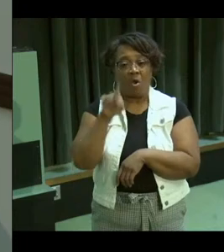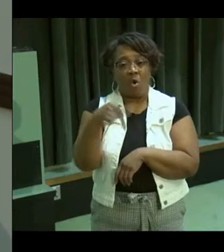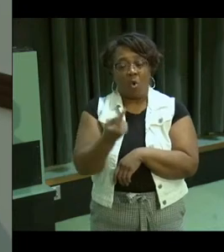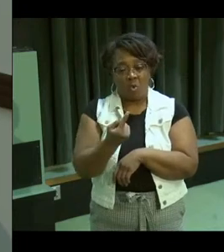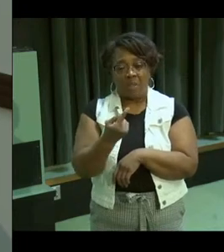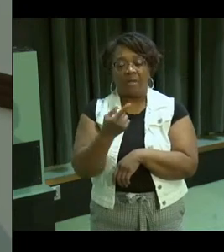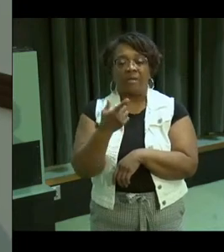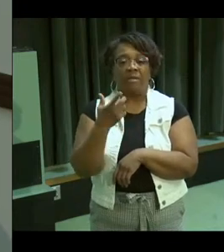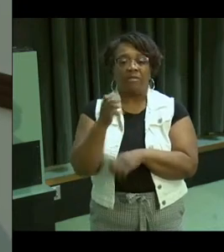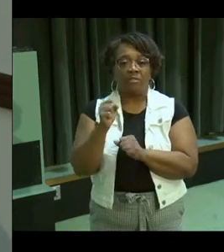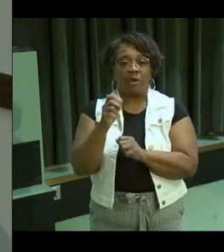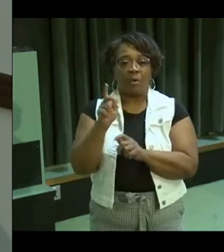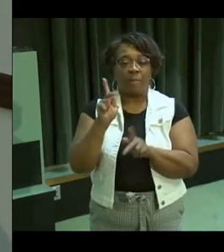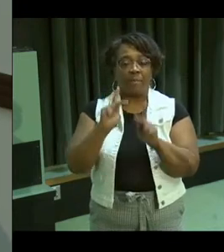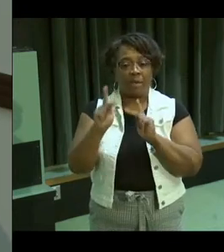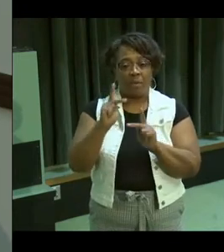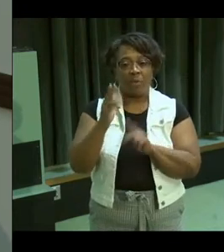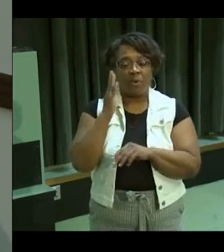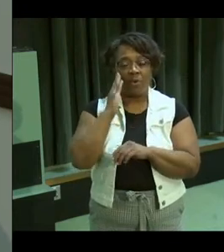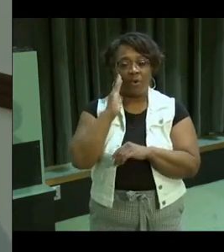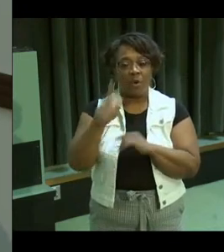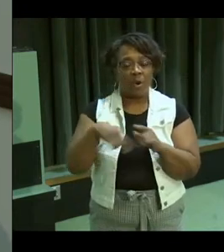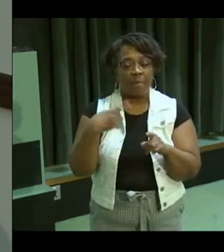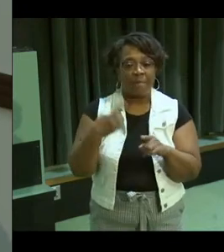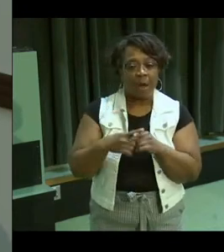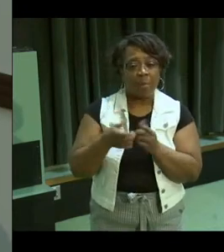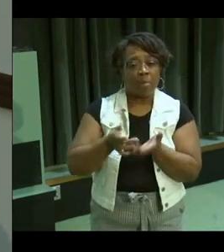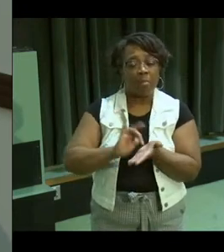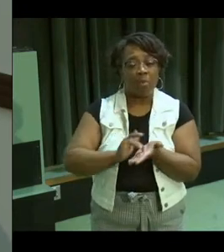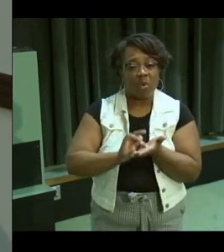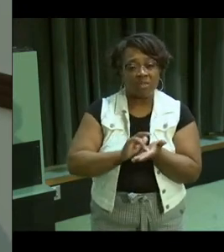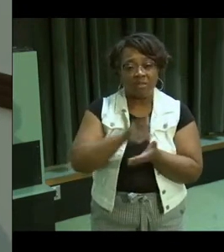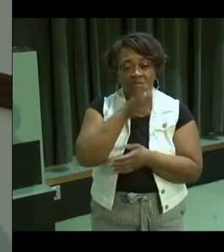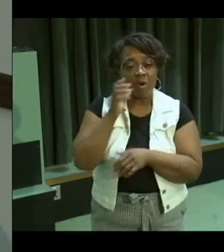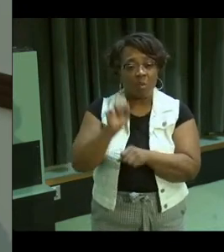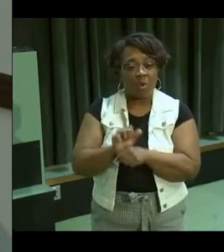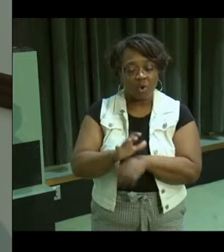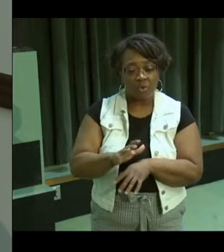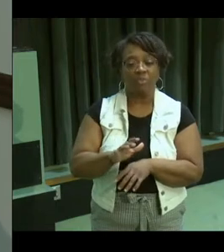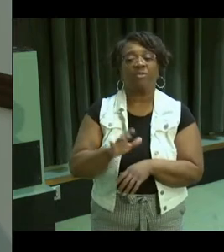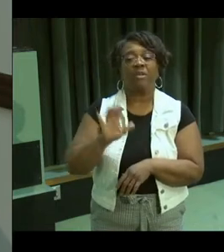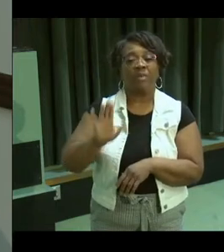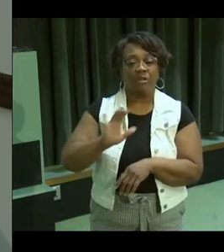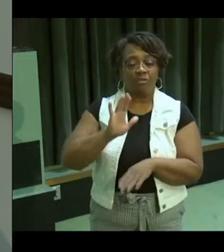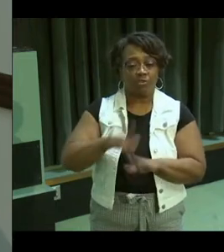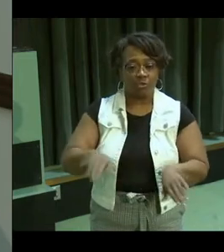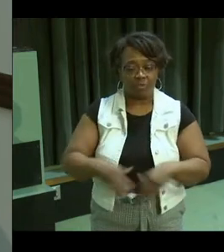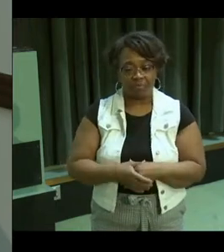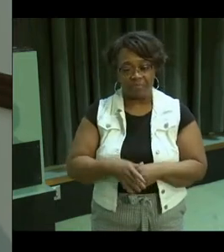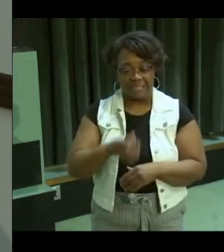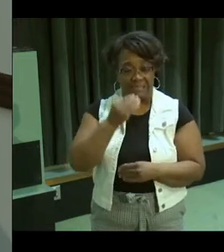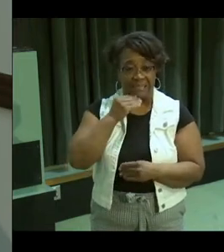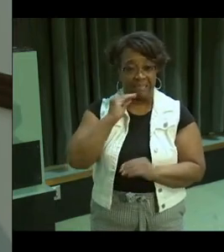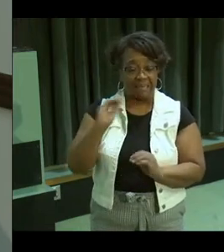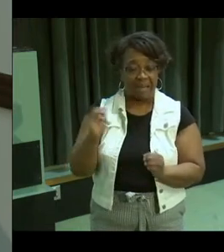attention to the pesticide poisoning of farmworkers and